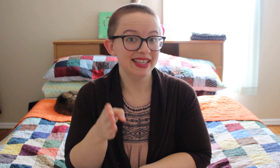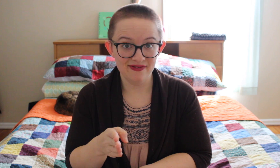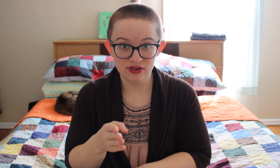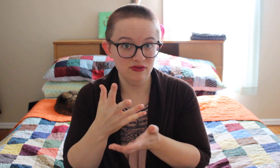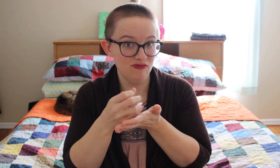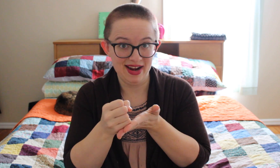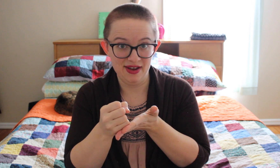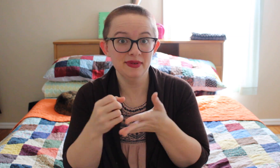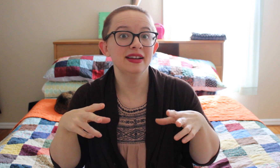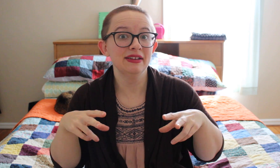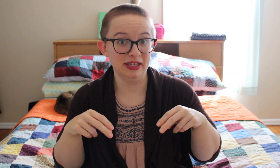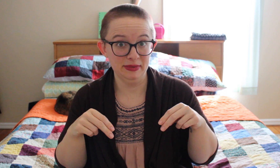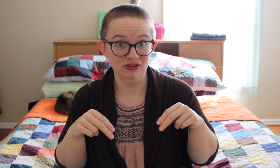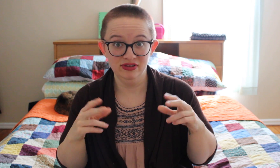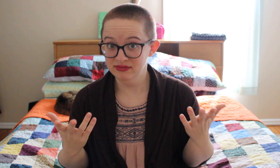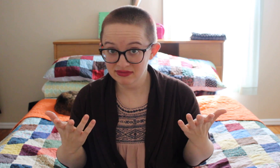You never run out of diapers.